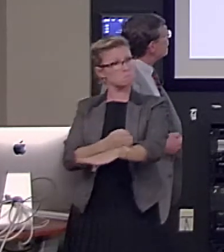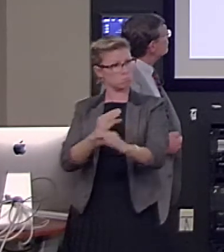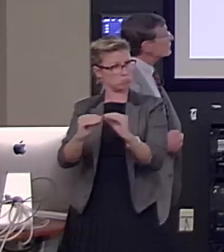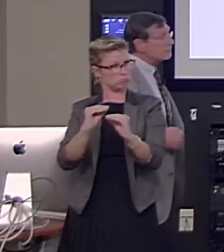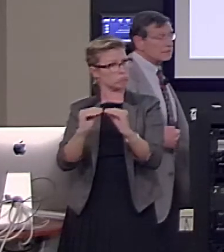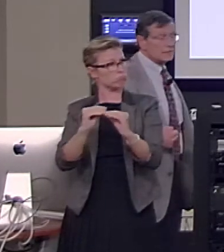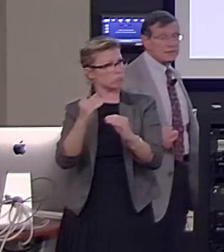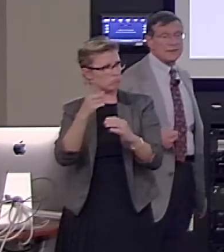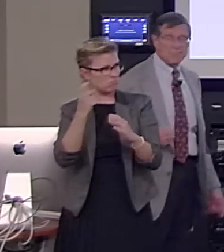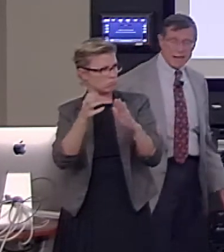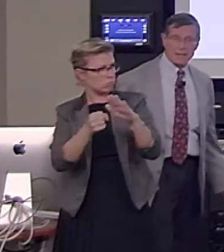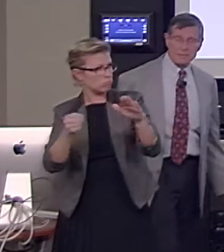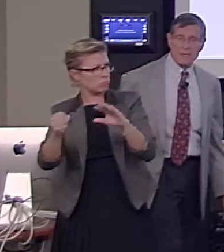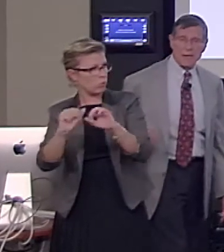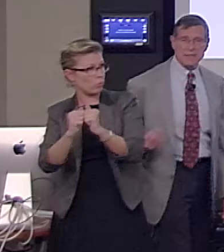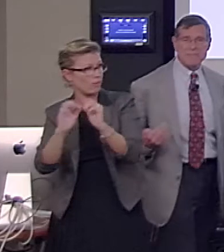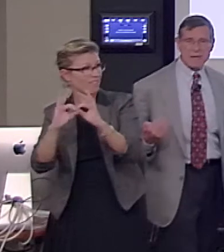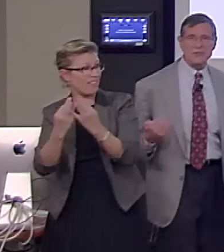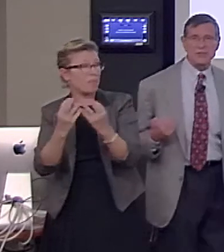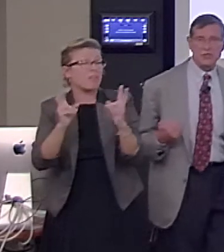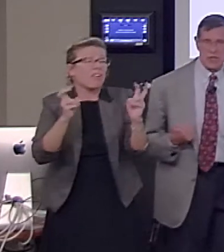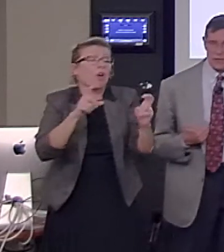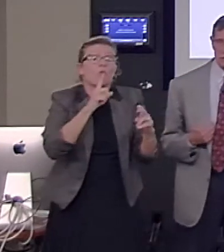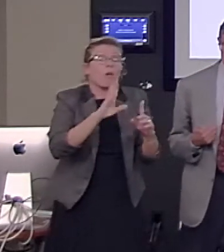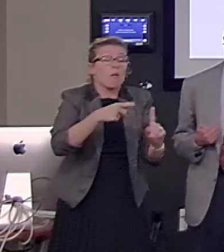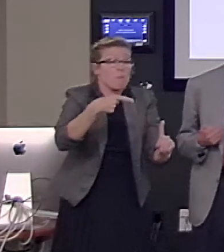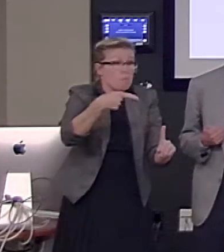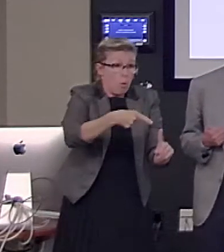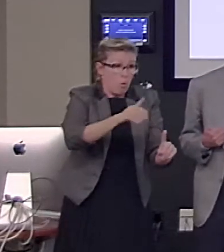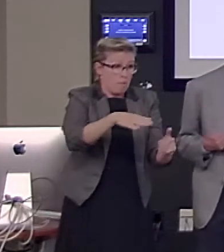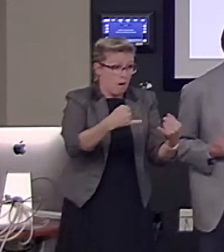And the bottom line message here is that early neglect what